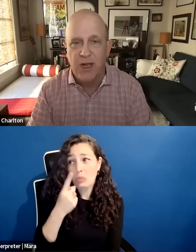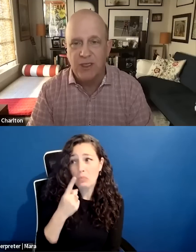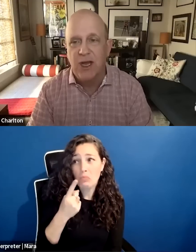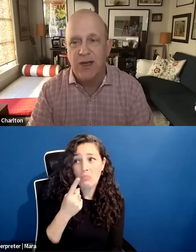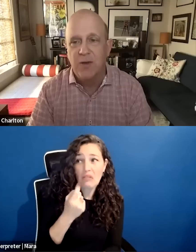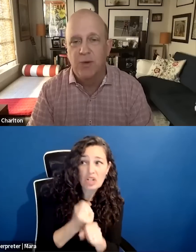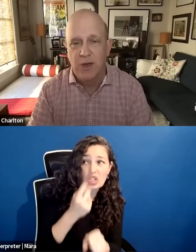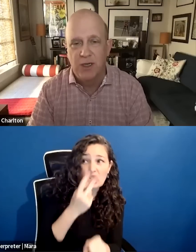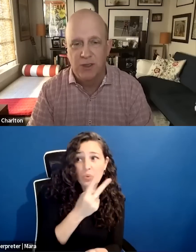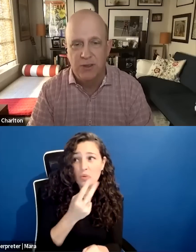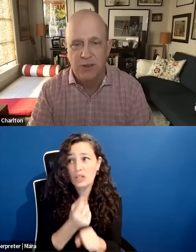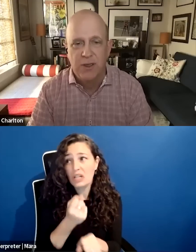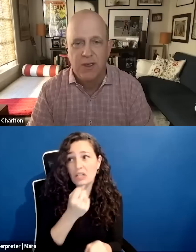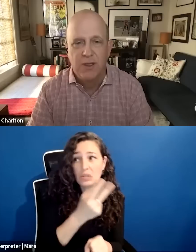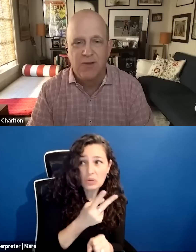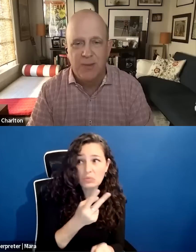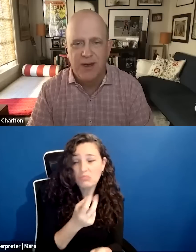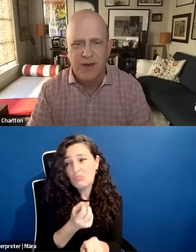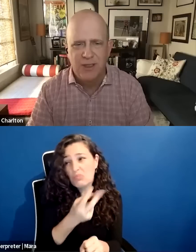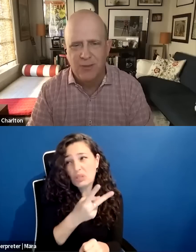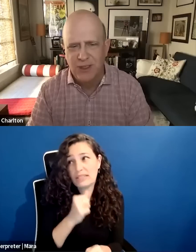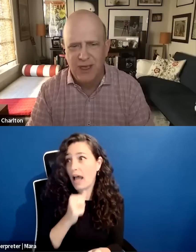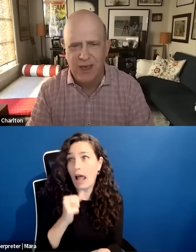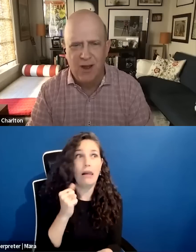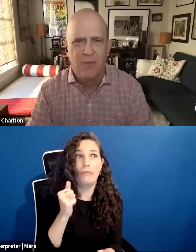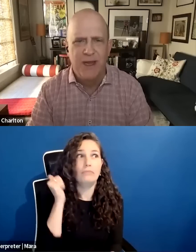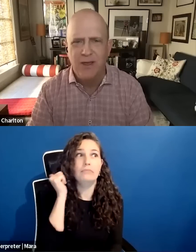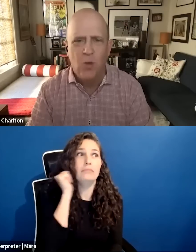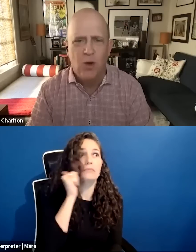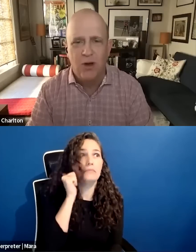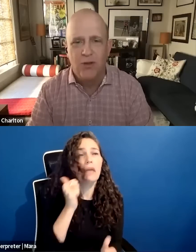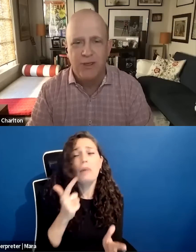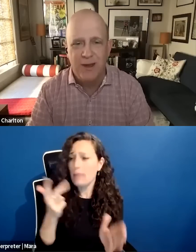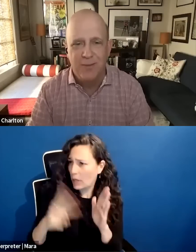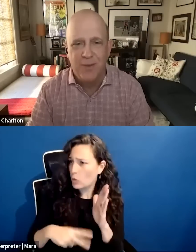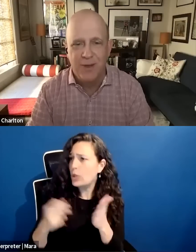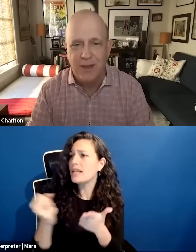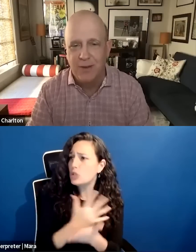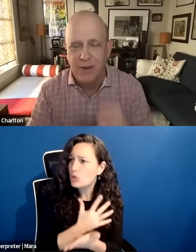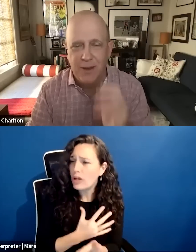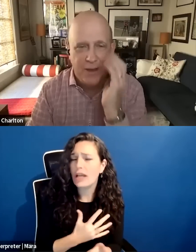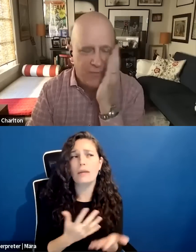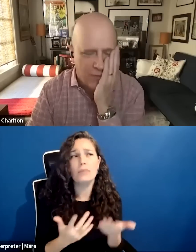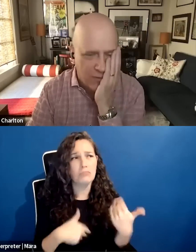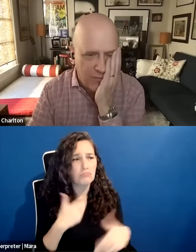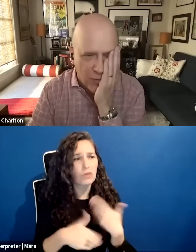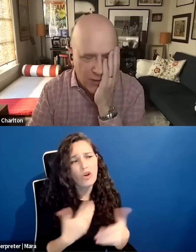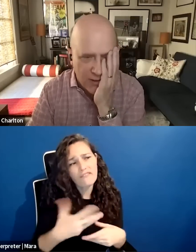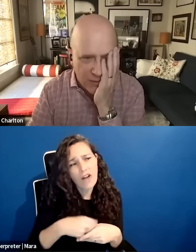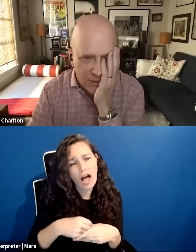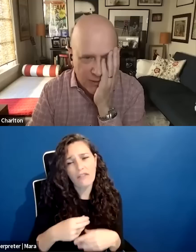but they're actually not in production. Every time I hear someone say, "Oh man, you work all the time", I'm like, "God, I've worked four times